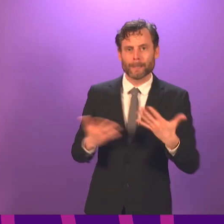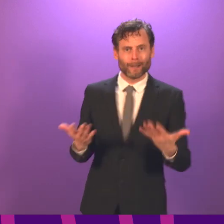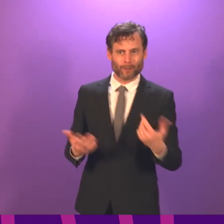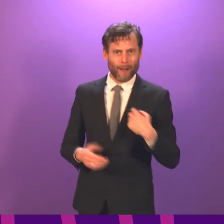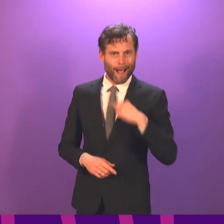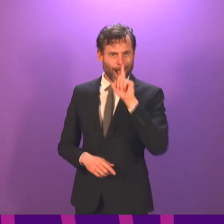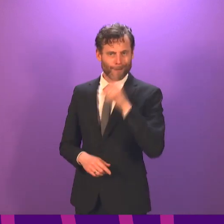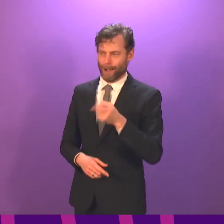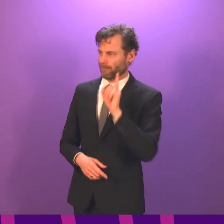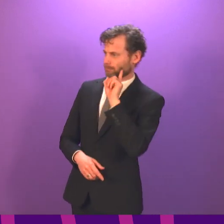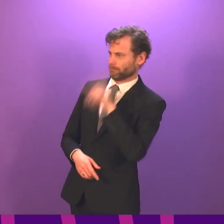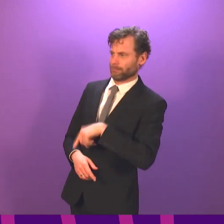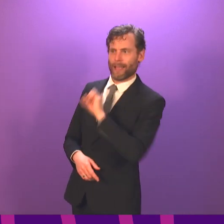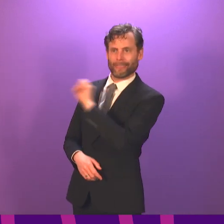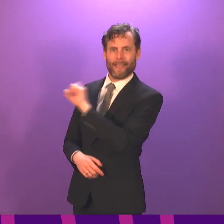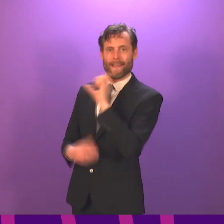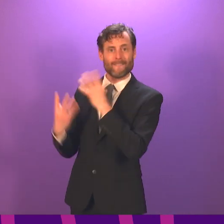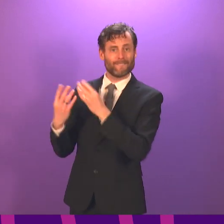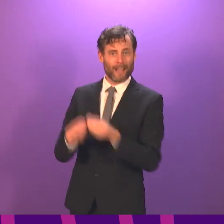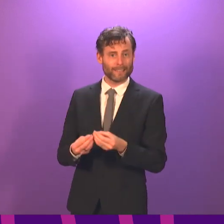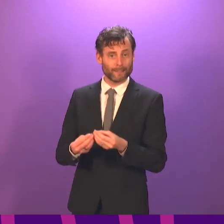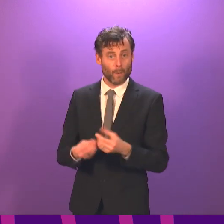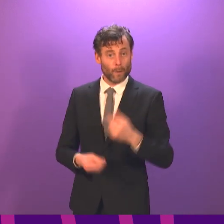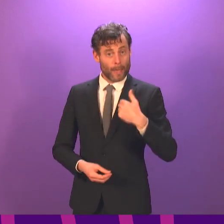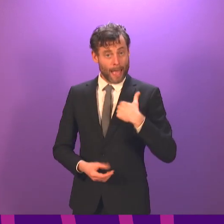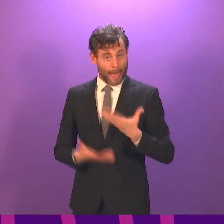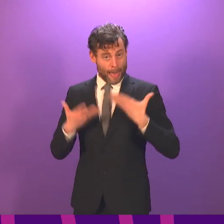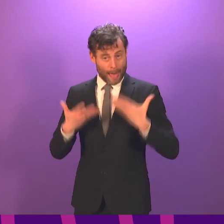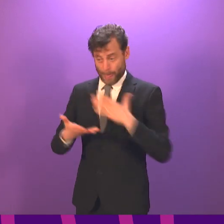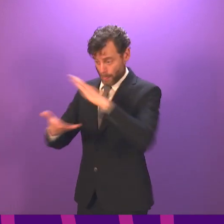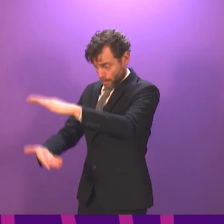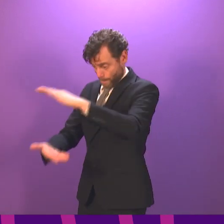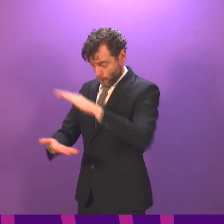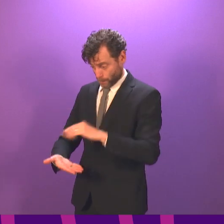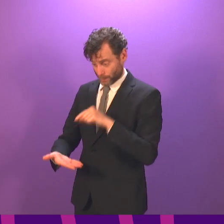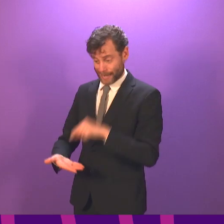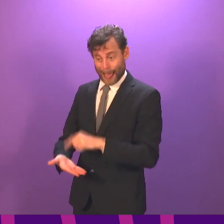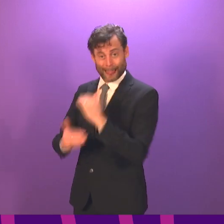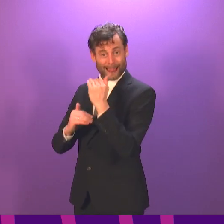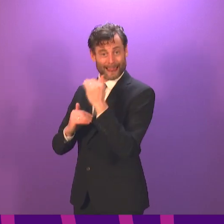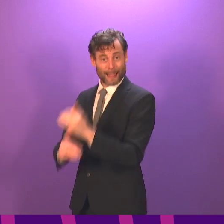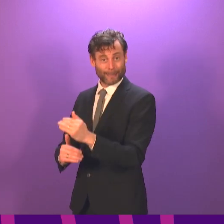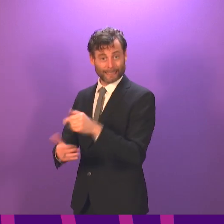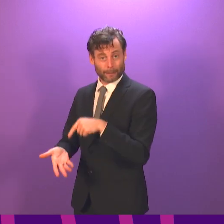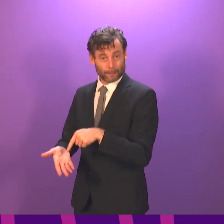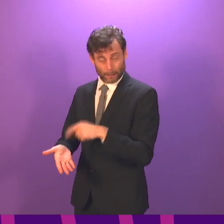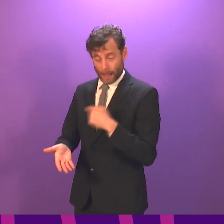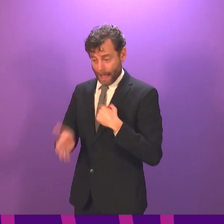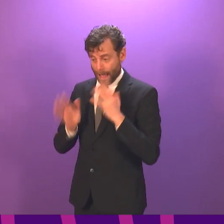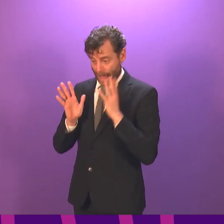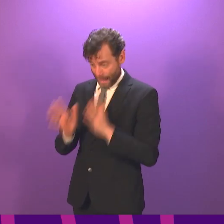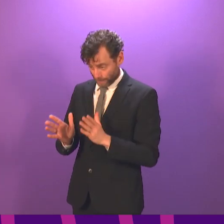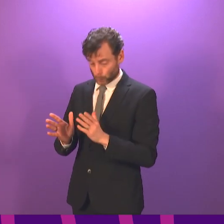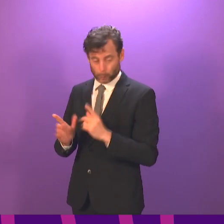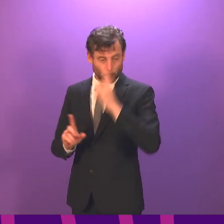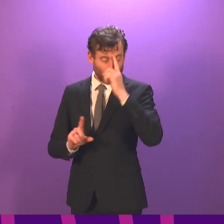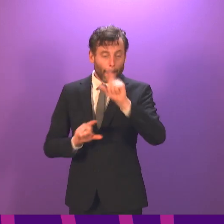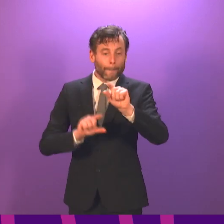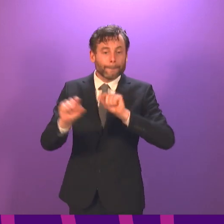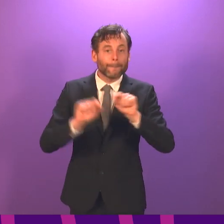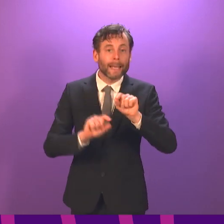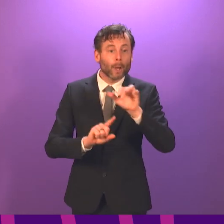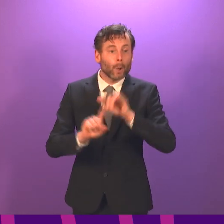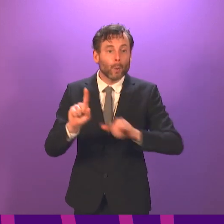supplies of vaccines, and so cannot vaccinate everybody at once, we have to choose the prioritisation